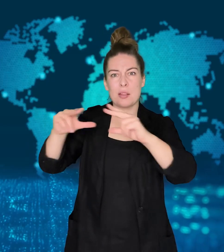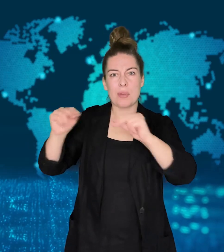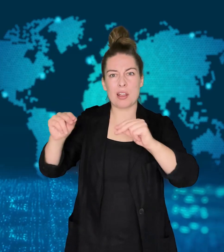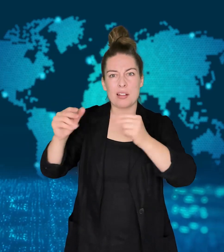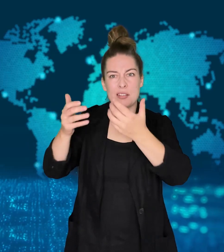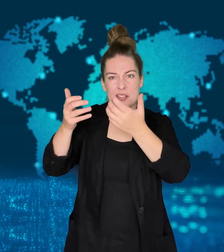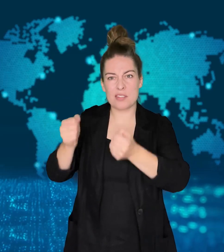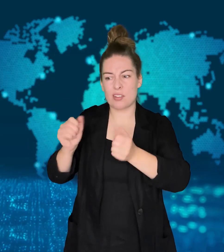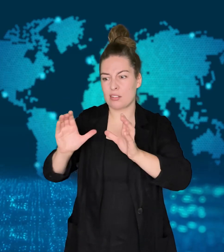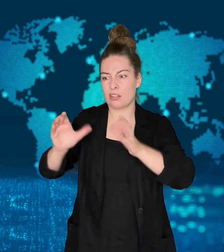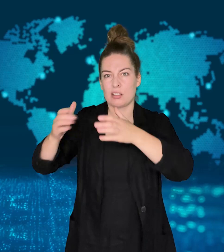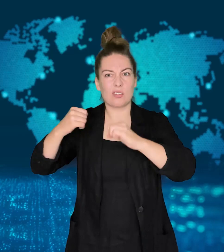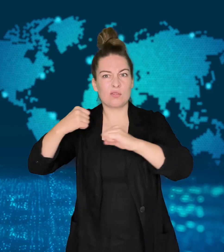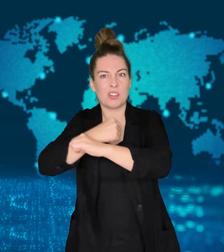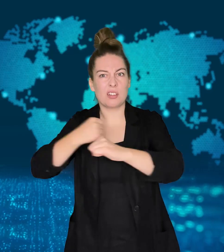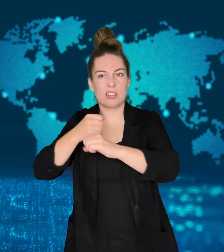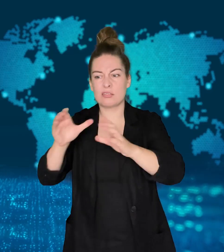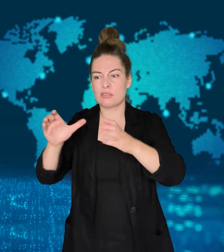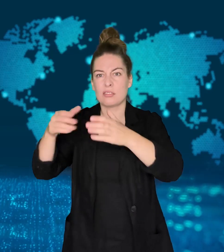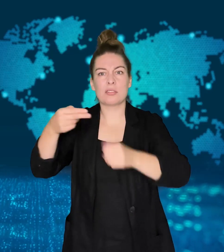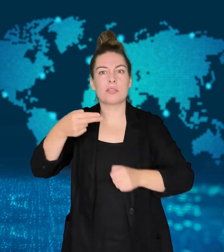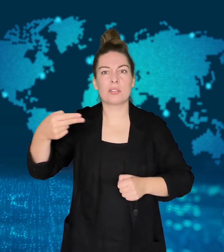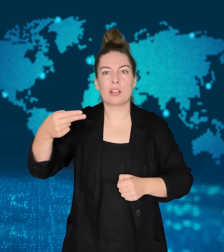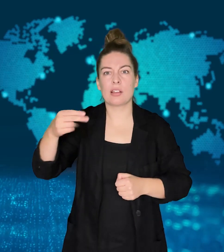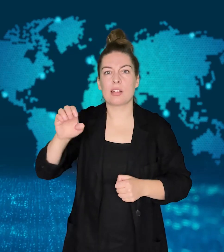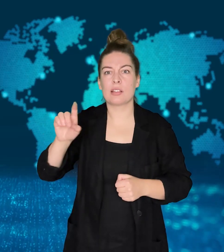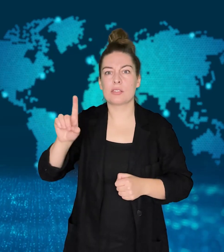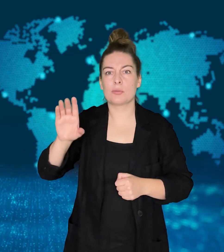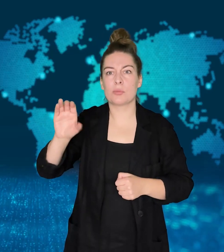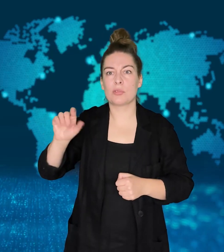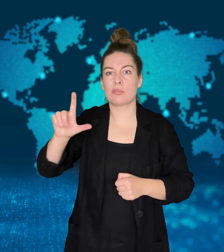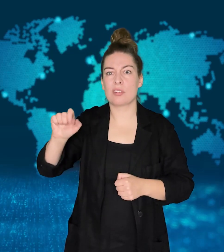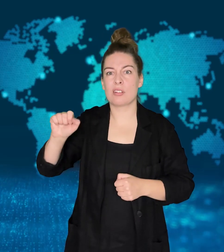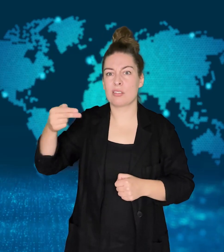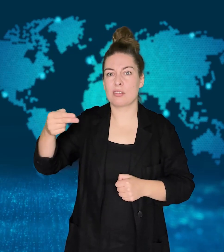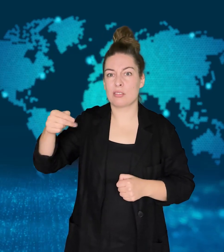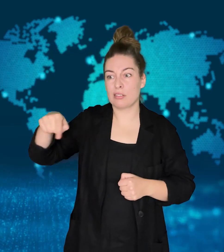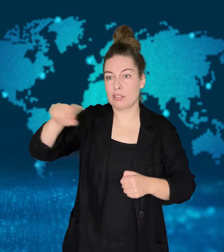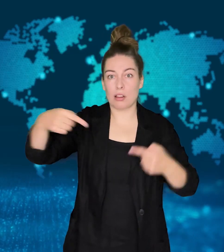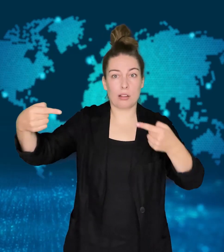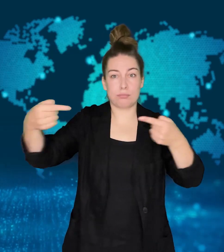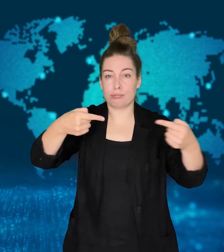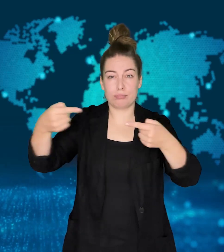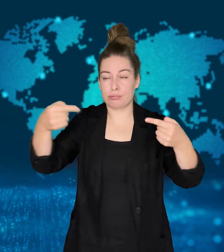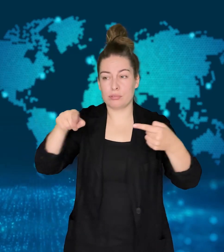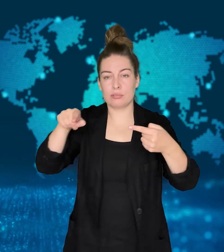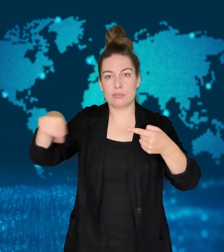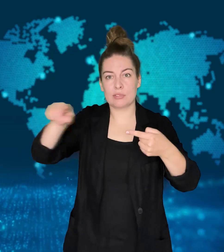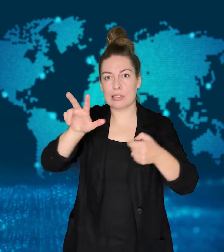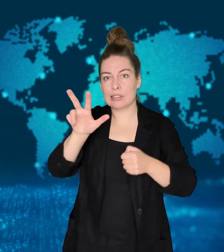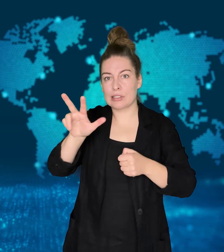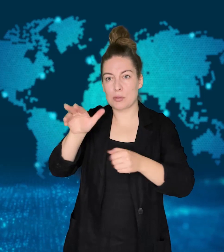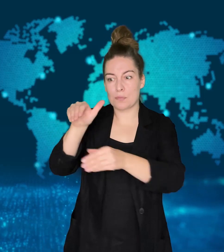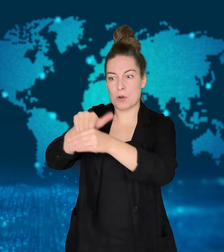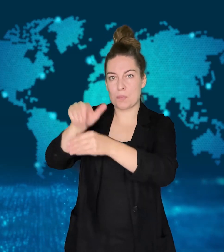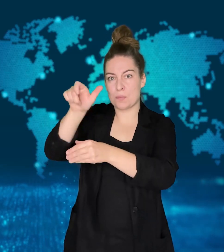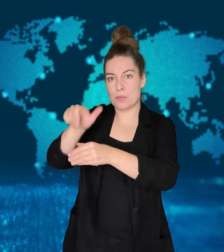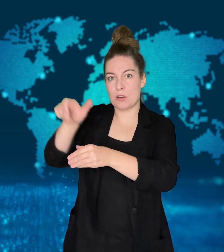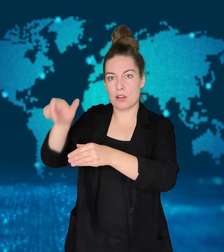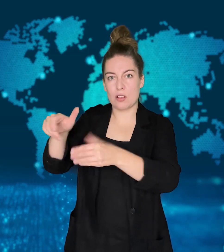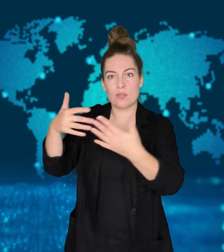Israeli shelling killed three members of the Lebanese Shia group Hezbollah.